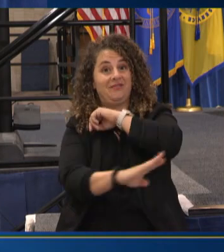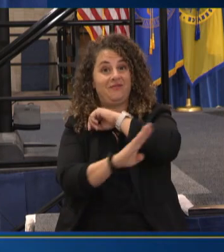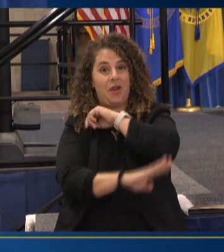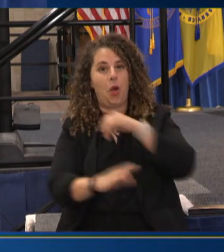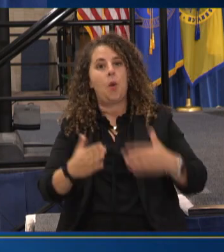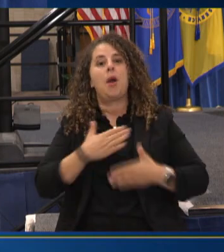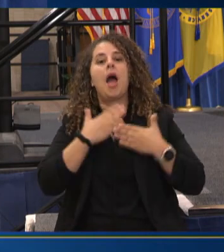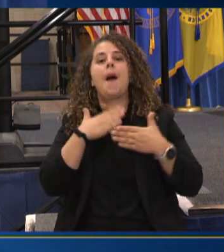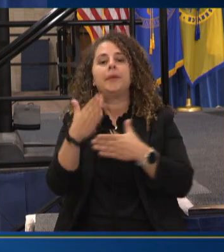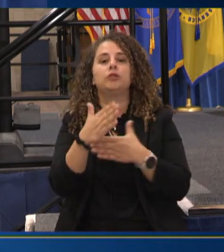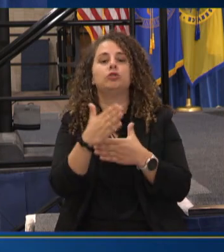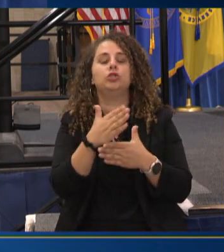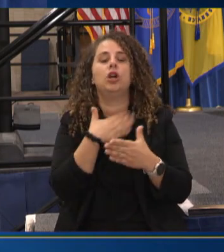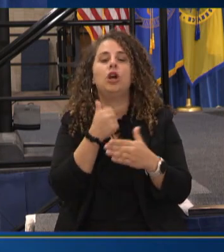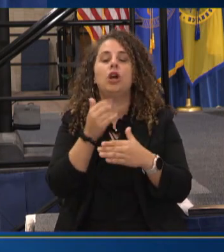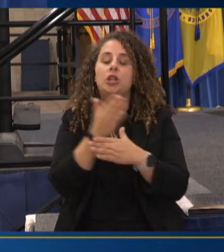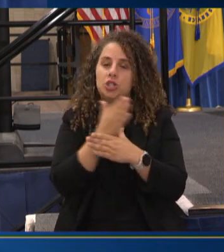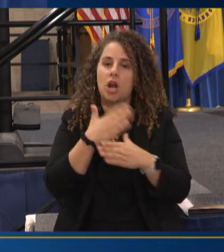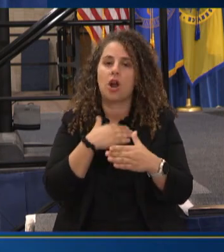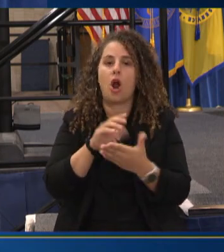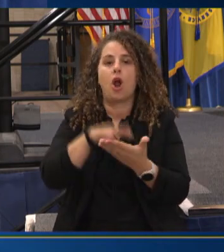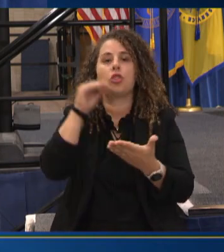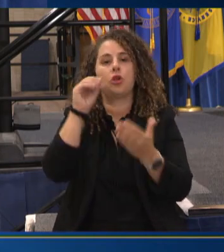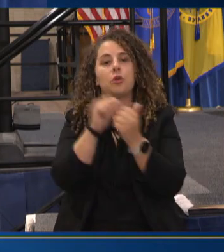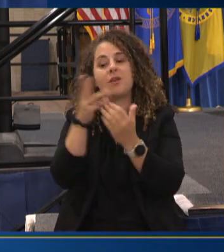share our learning from that project with others.